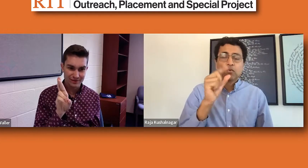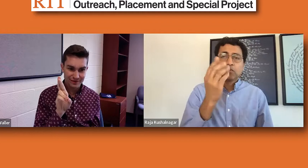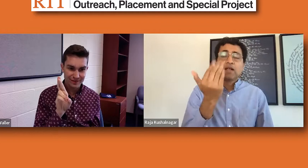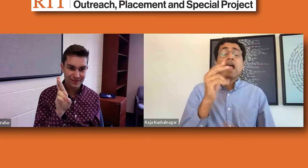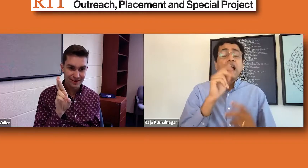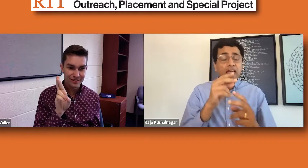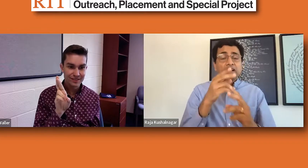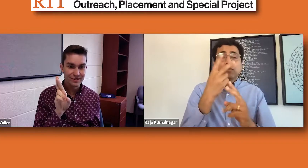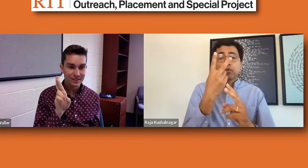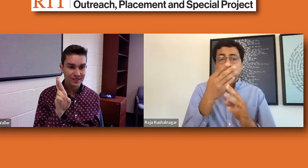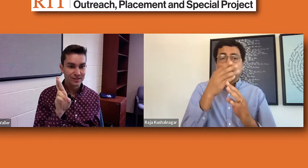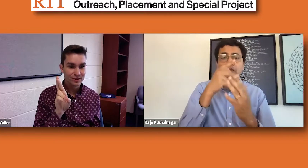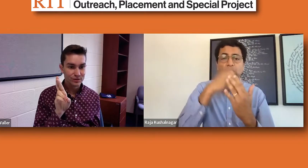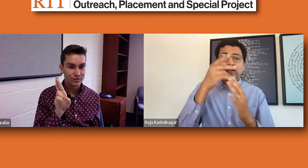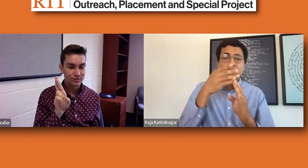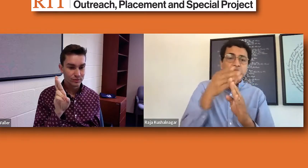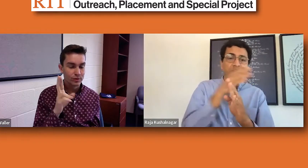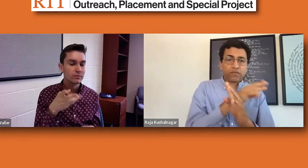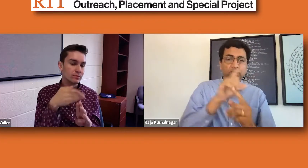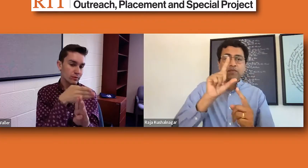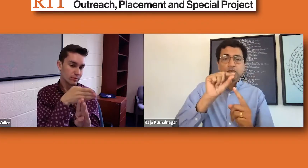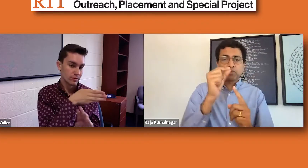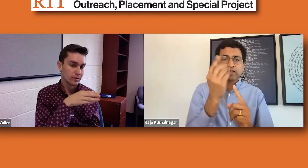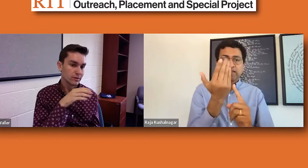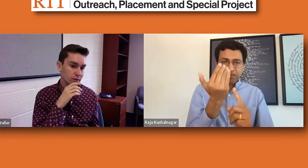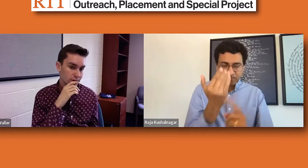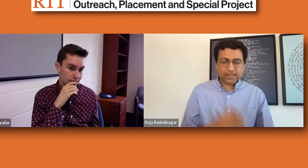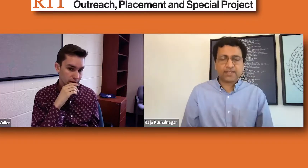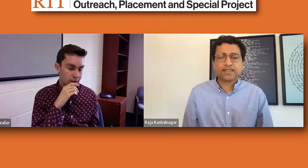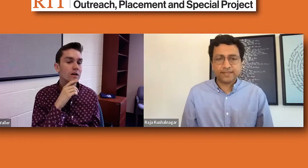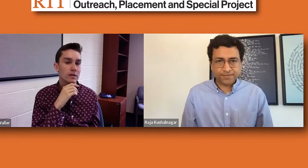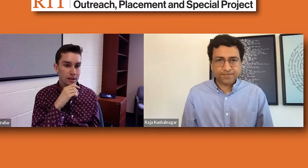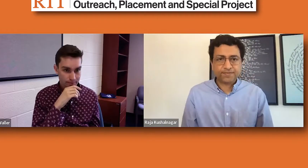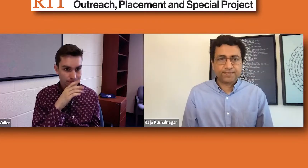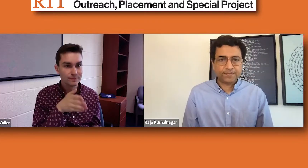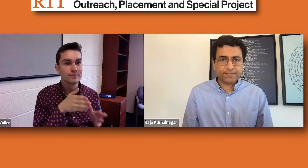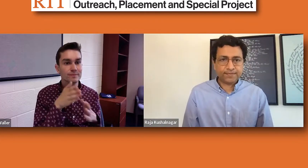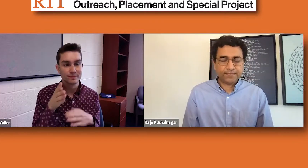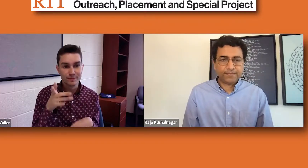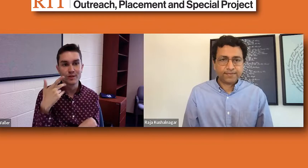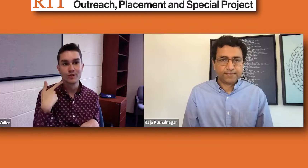Was that your first year having it? I think it was the year before, yes.